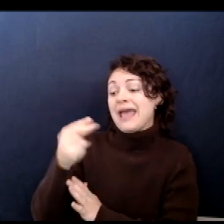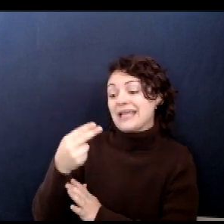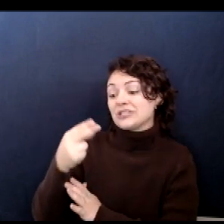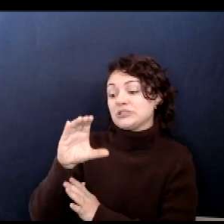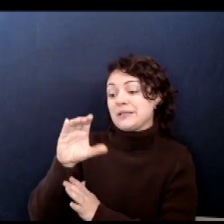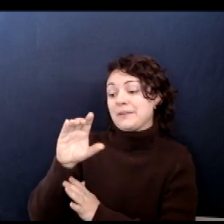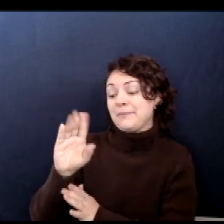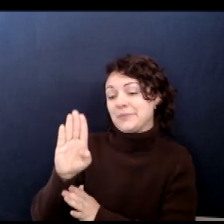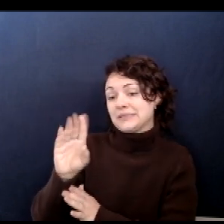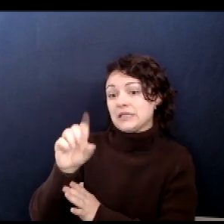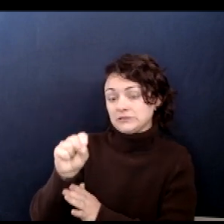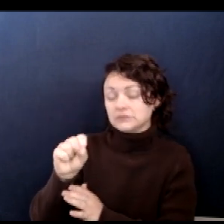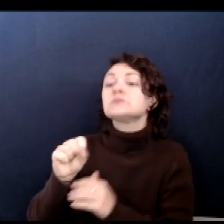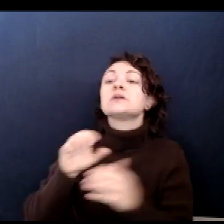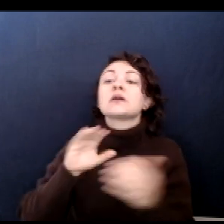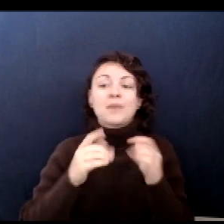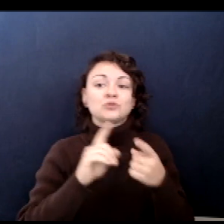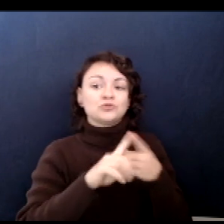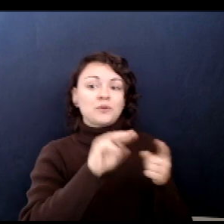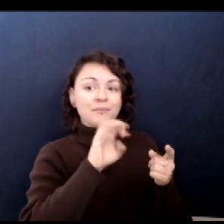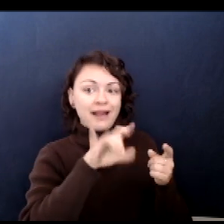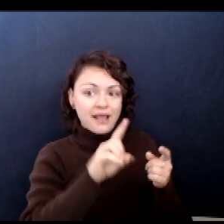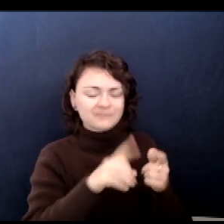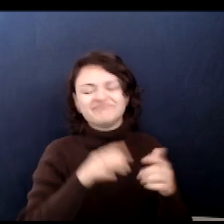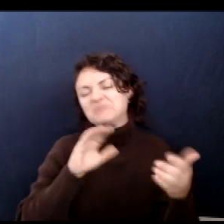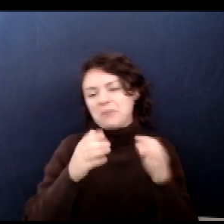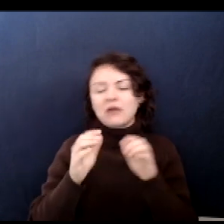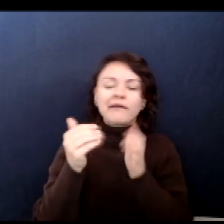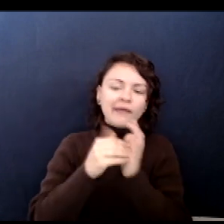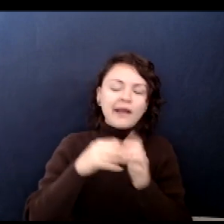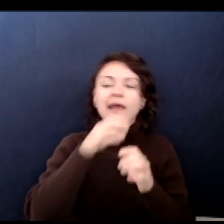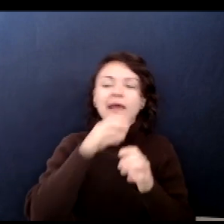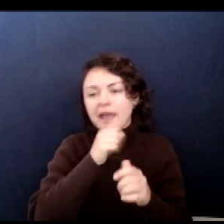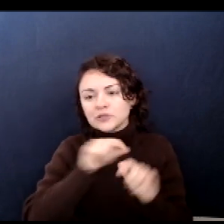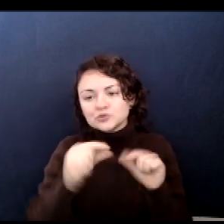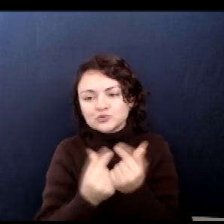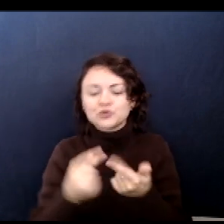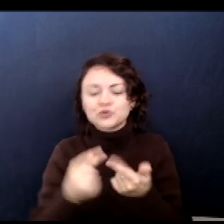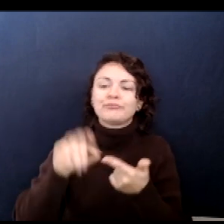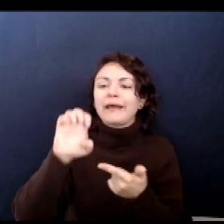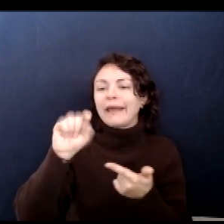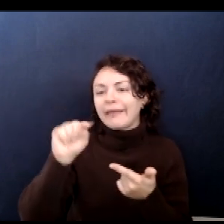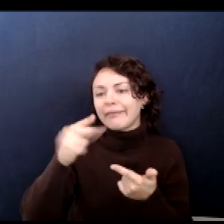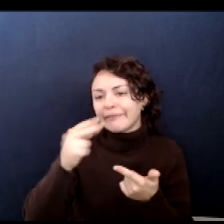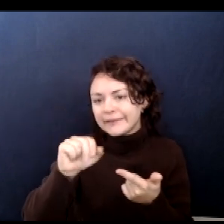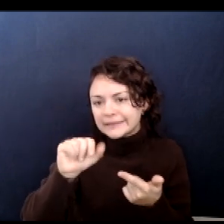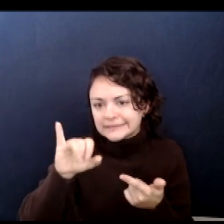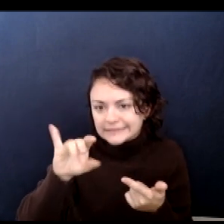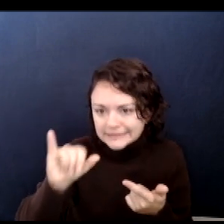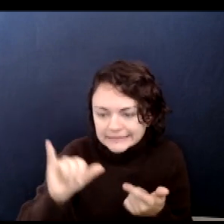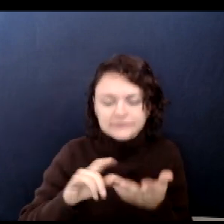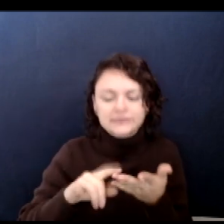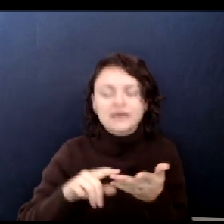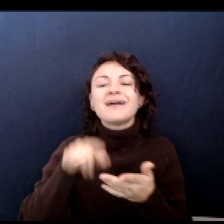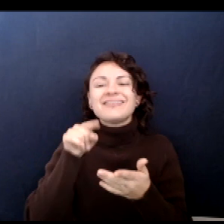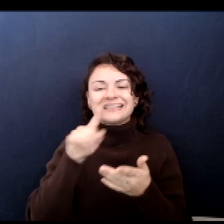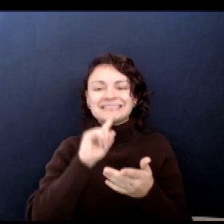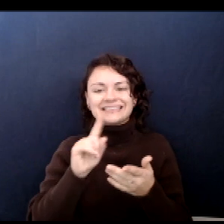ethnicity group, as well as by age group. This is the underlying data that you're seeing that was on the slide before.